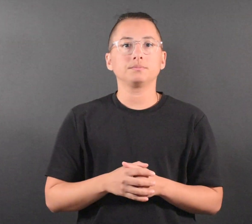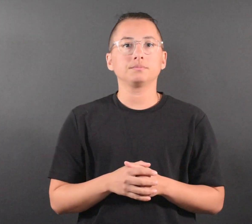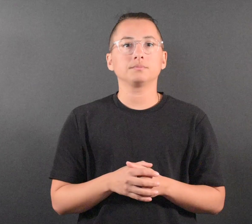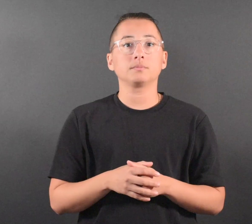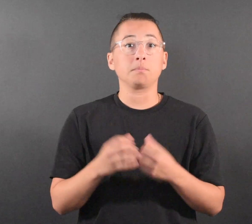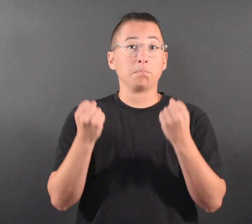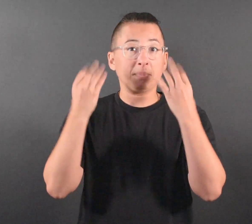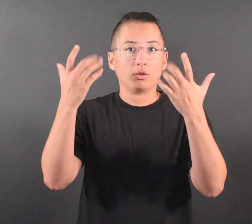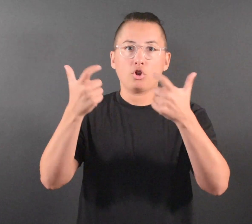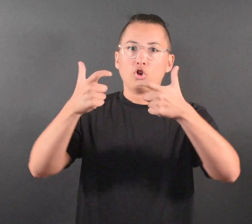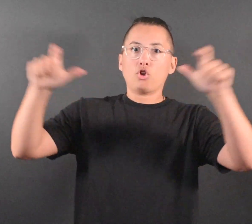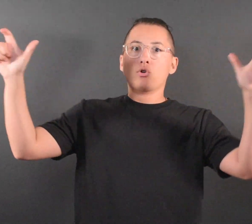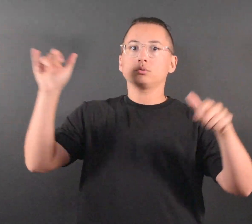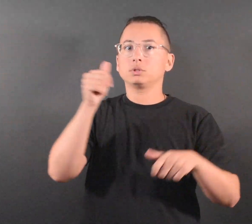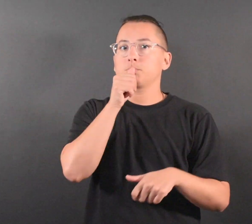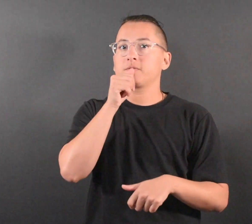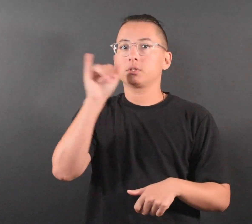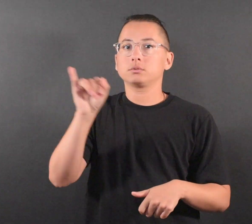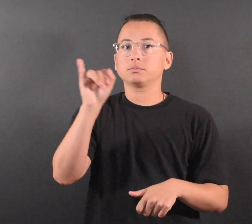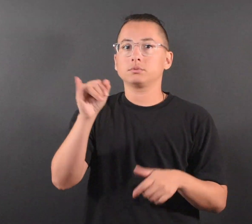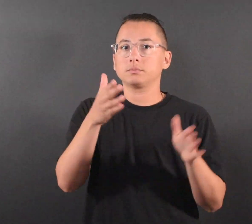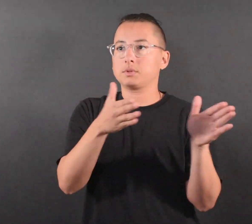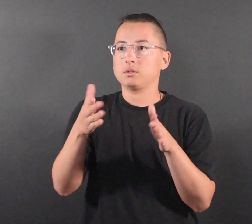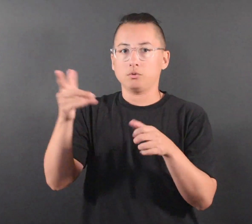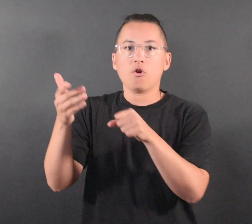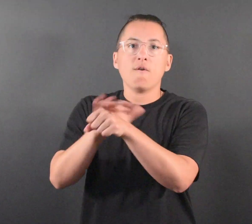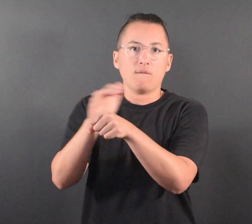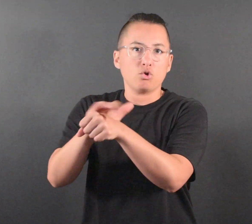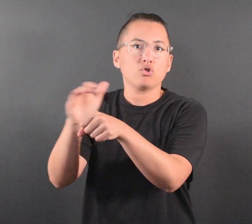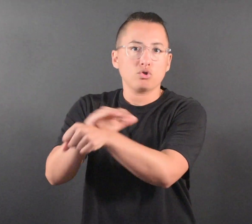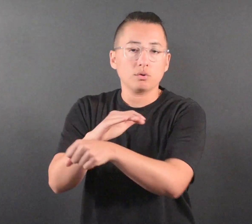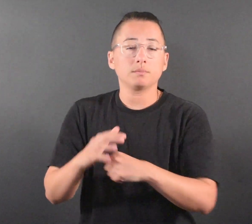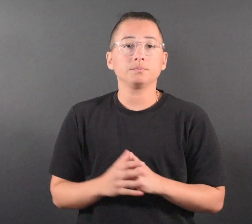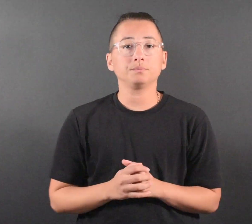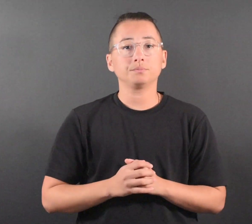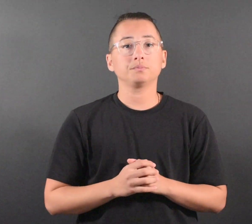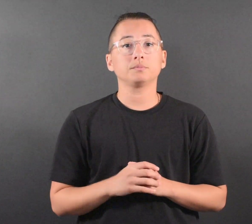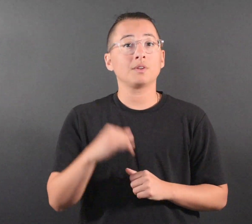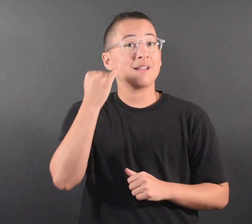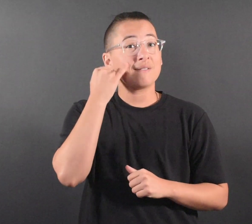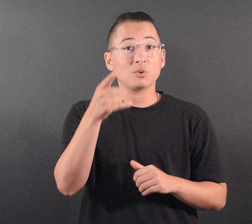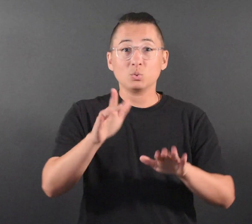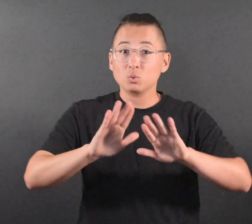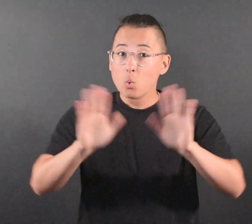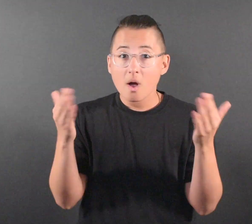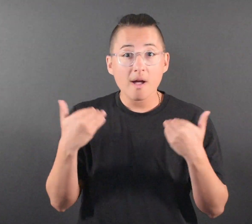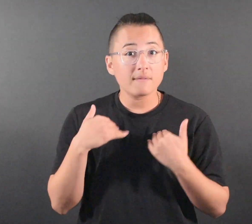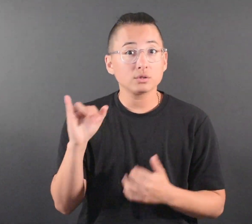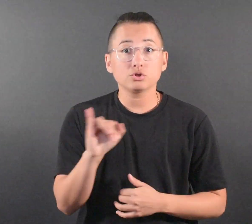private insurance plans cover costs. • If you do not have insurance,